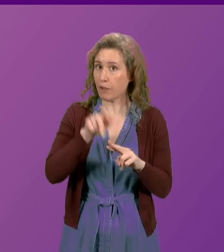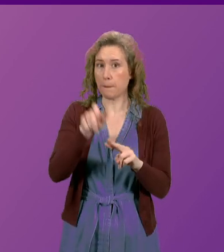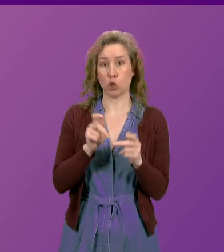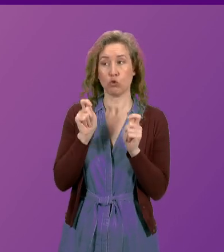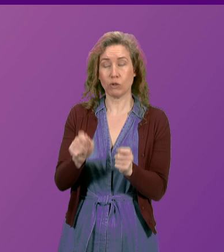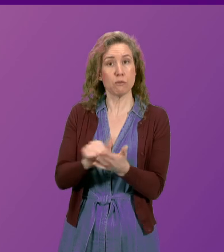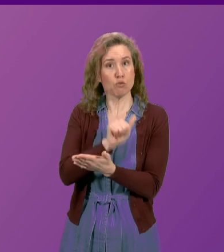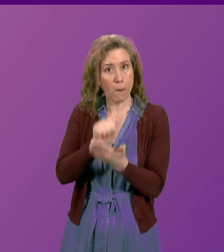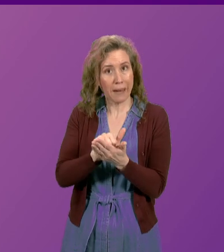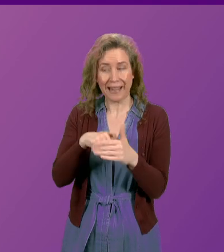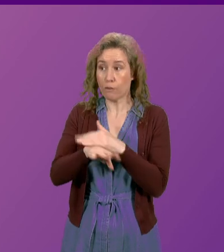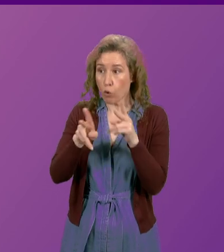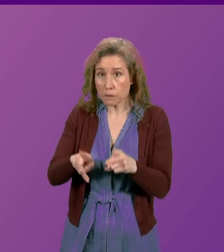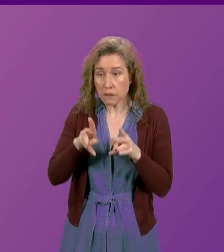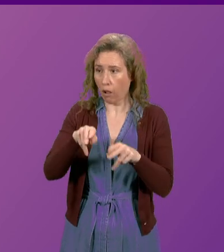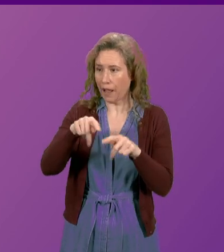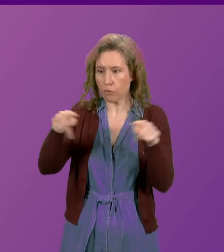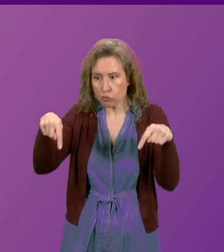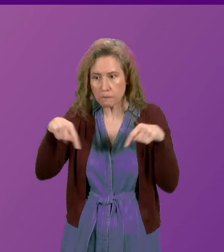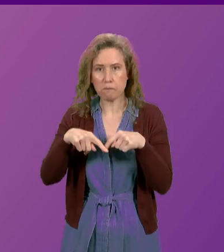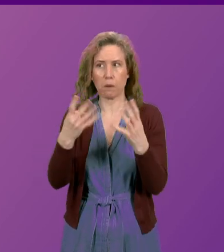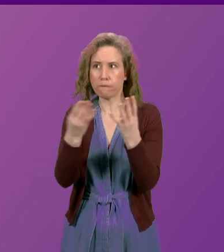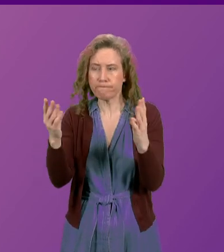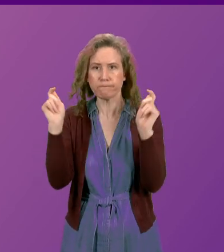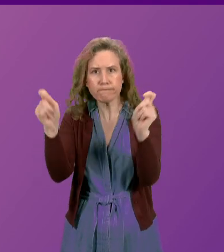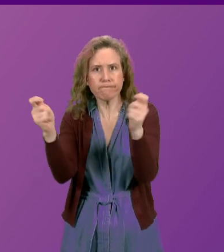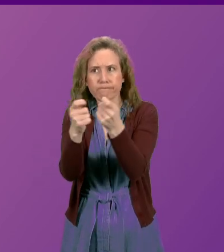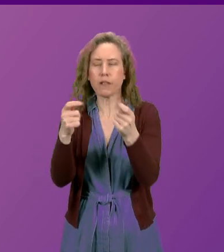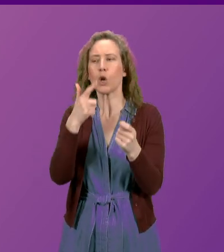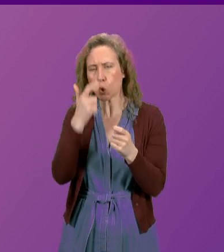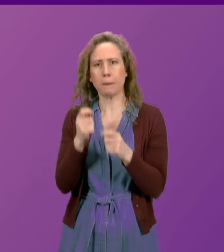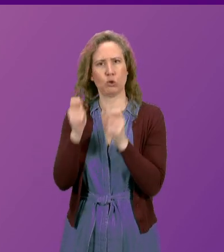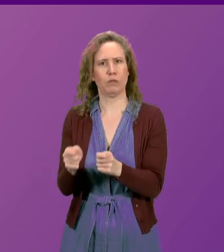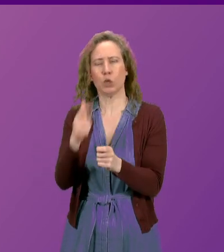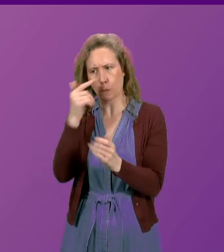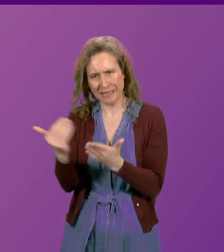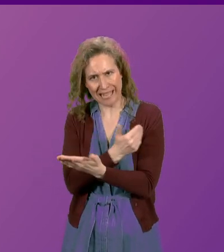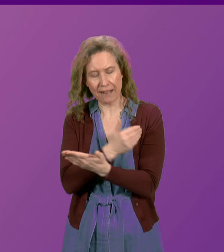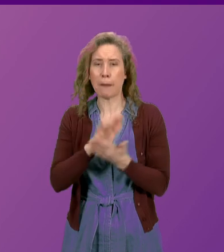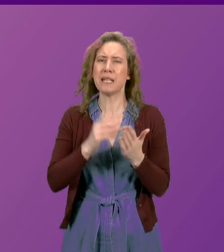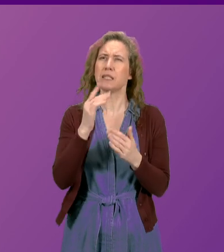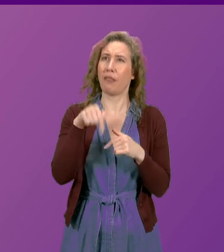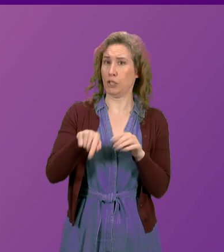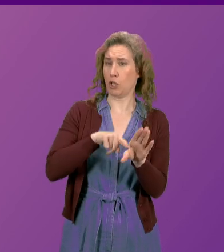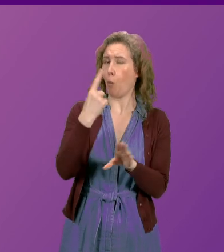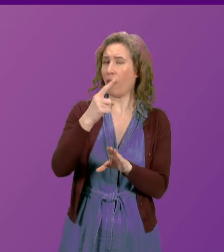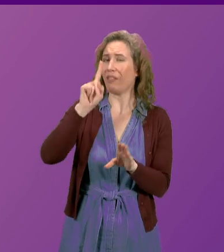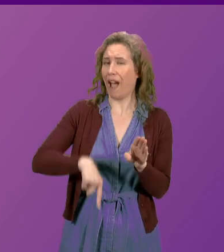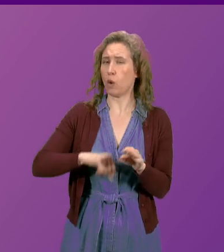on time. That means that, so far this year, more than 1,000 Scots have died who could have been